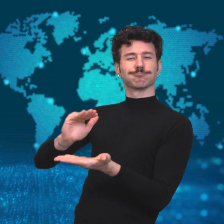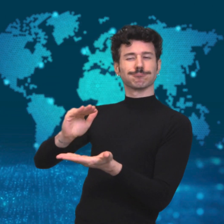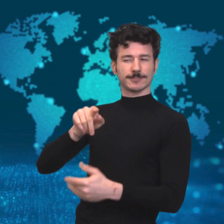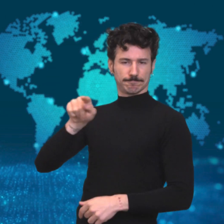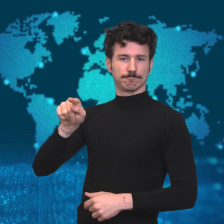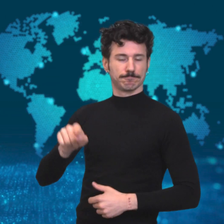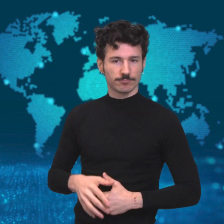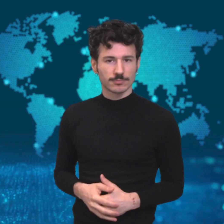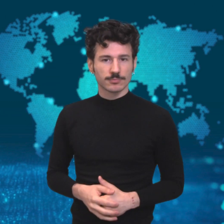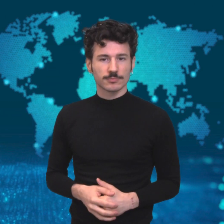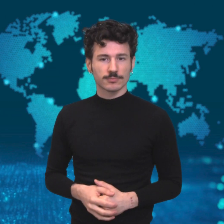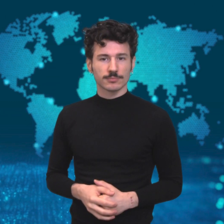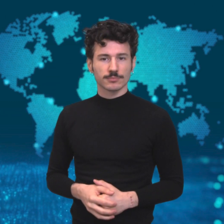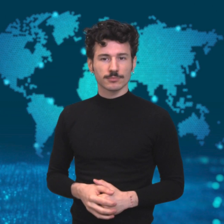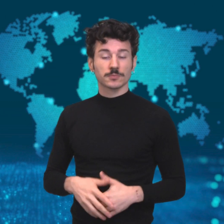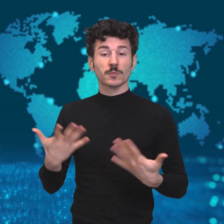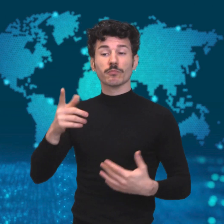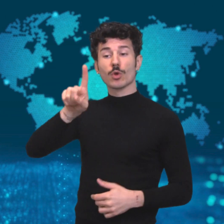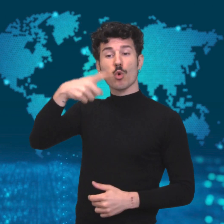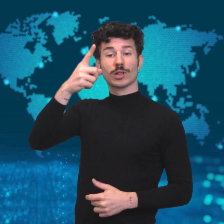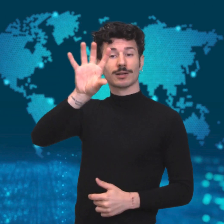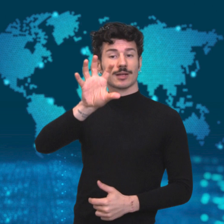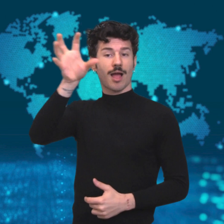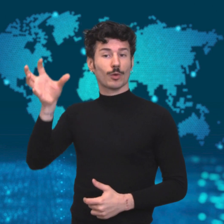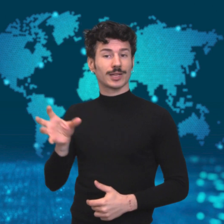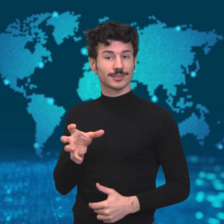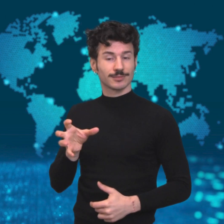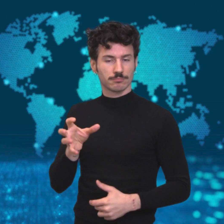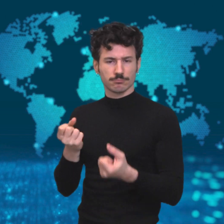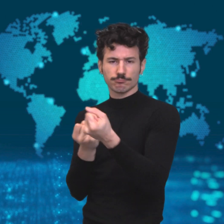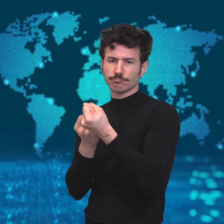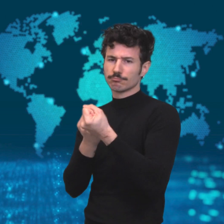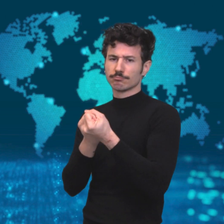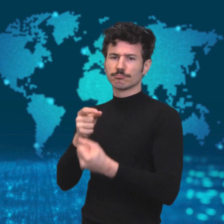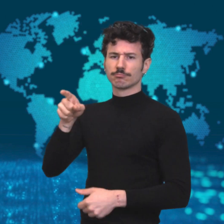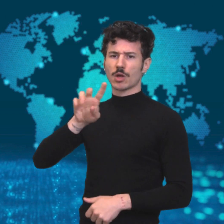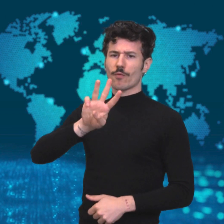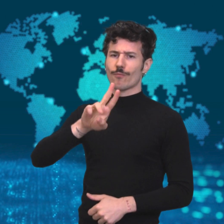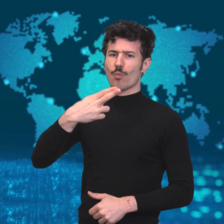authenticity of these figures from China and has